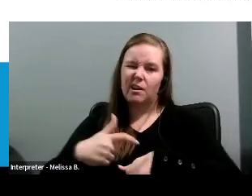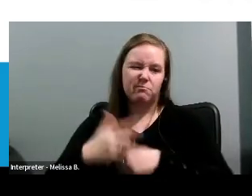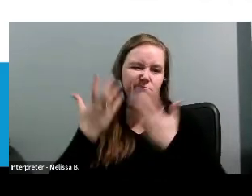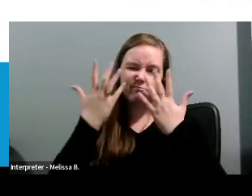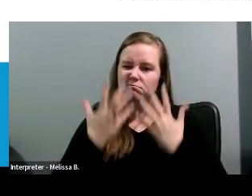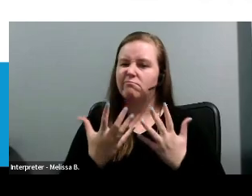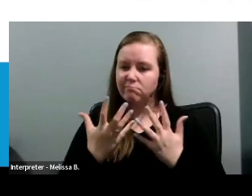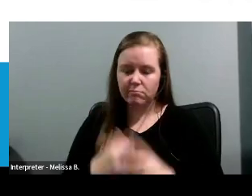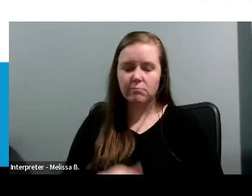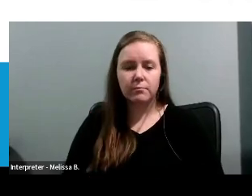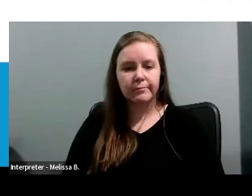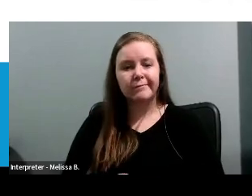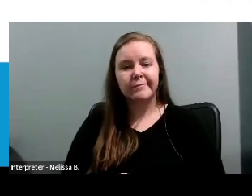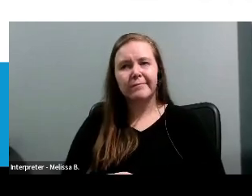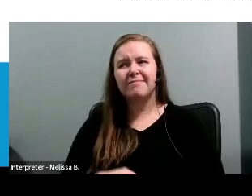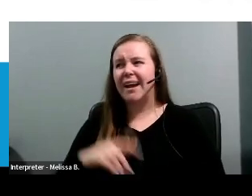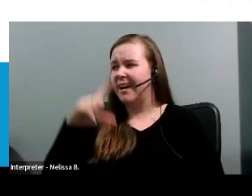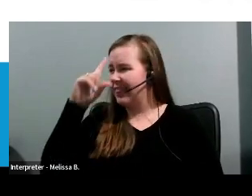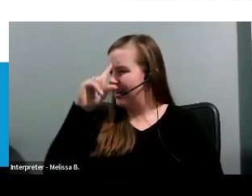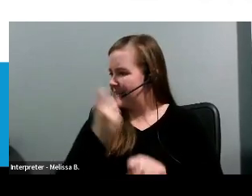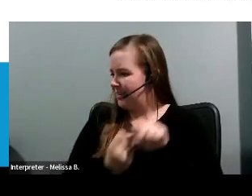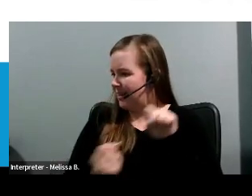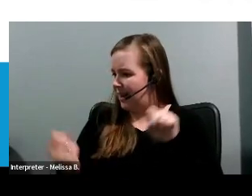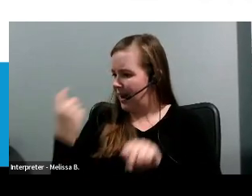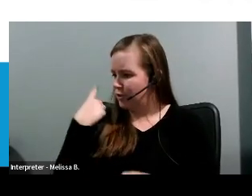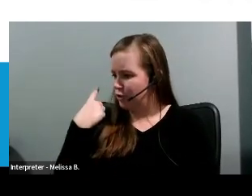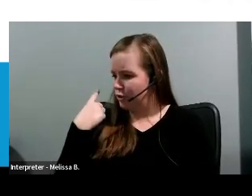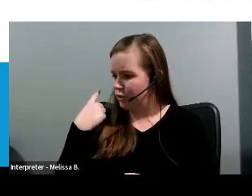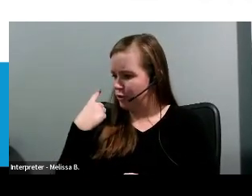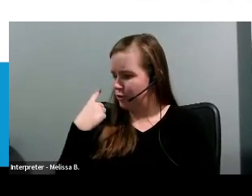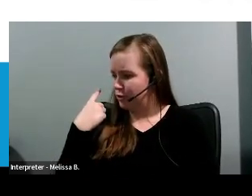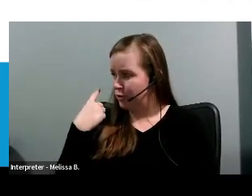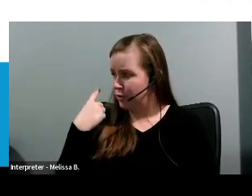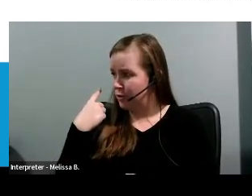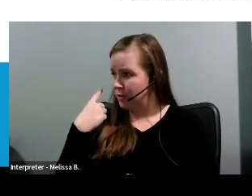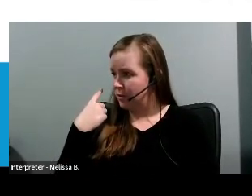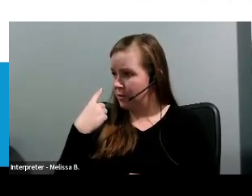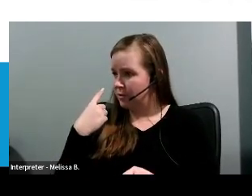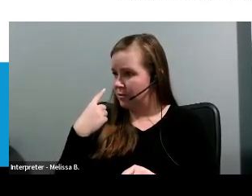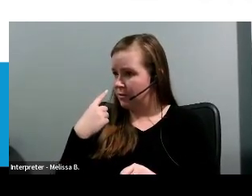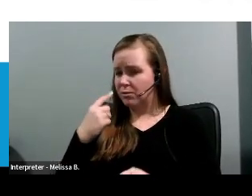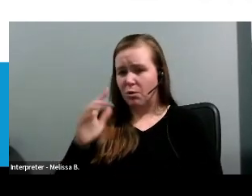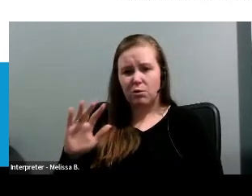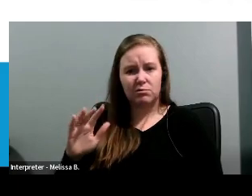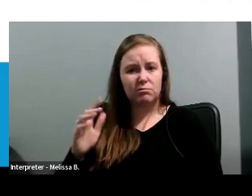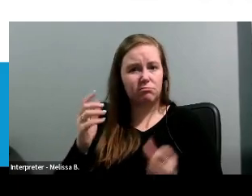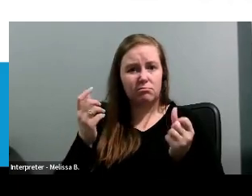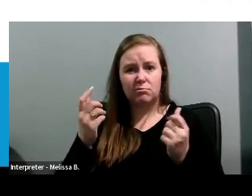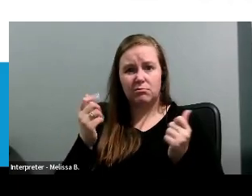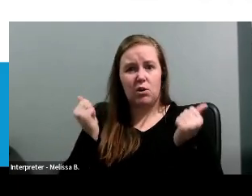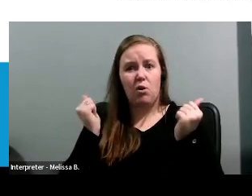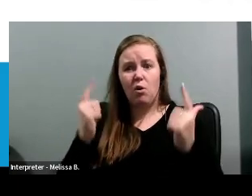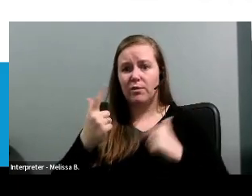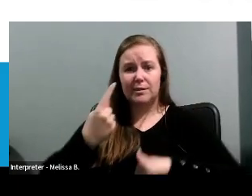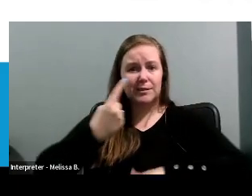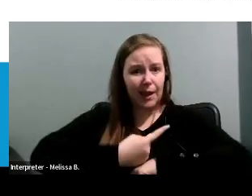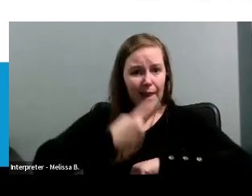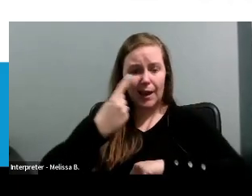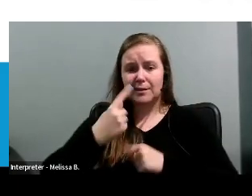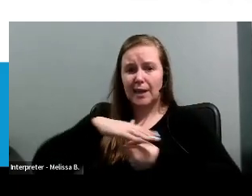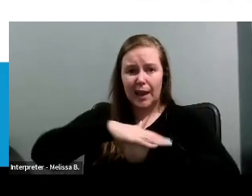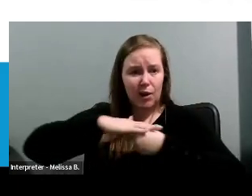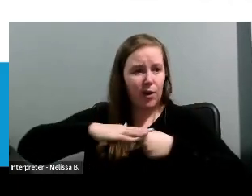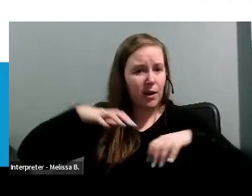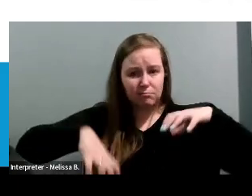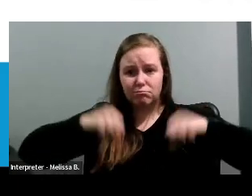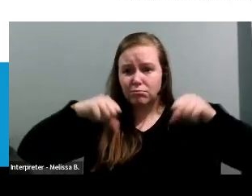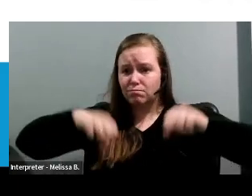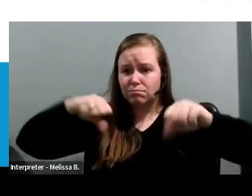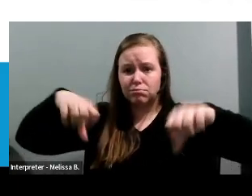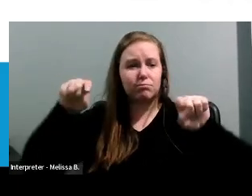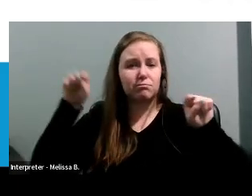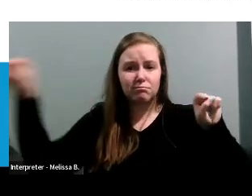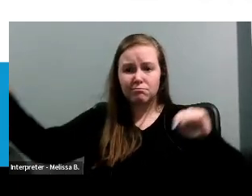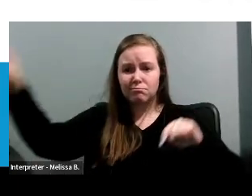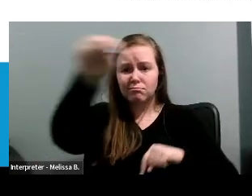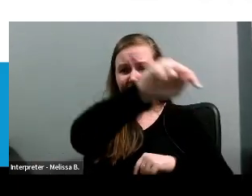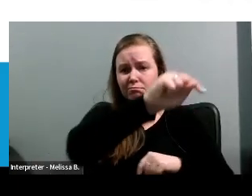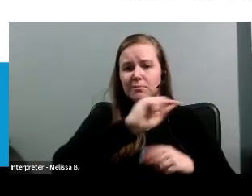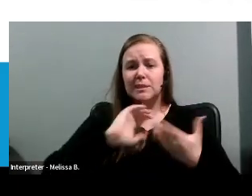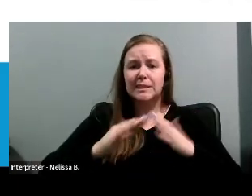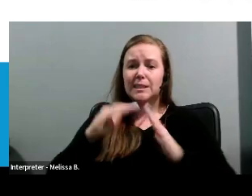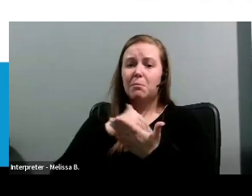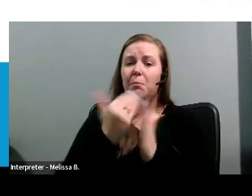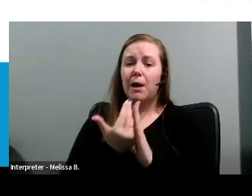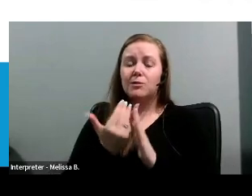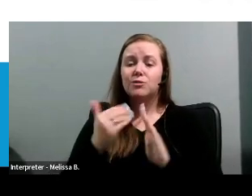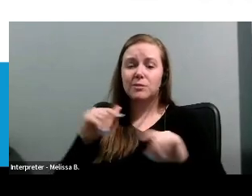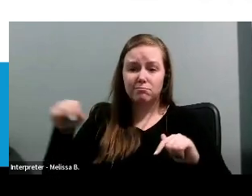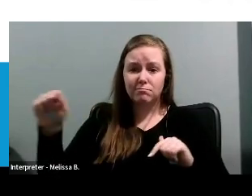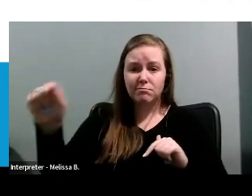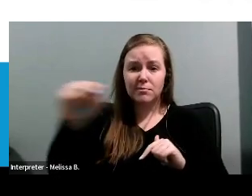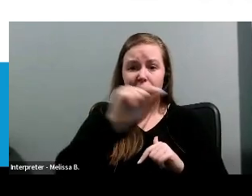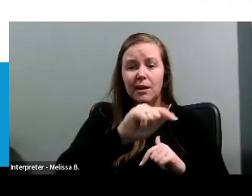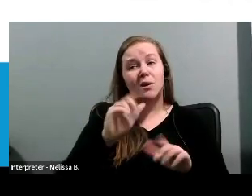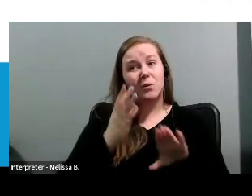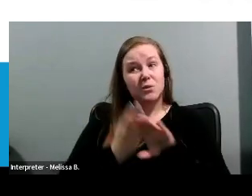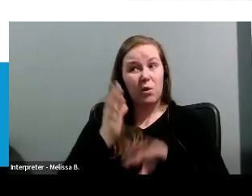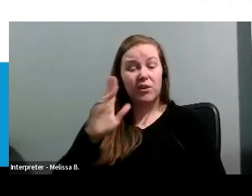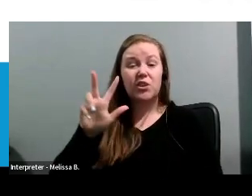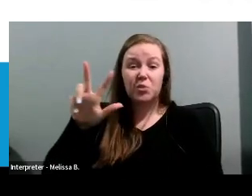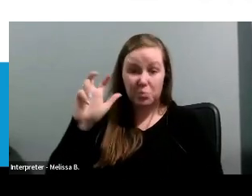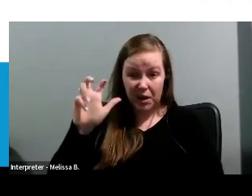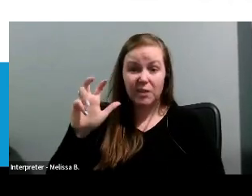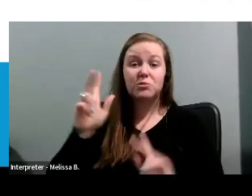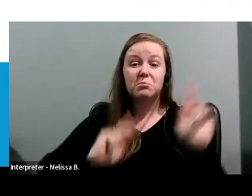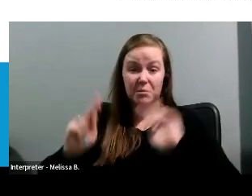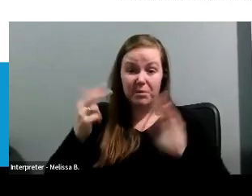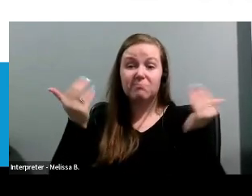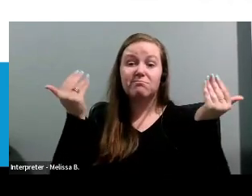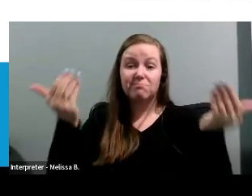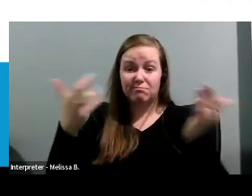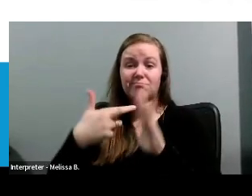Shannon Spencer (she/her): I believe last year, over all the days and all the areas, the spaces, the locations where they did, city budget deputations, it was over 300 people speaking. So that kind of gives you an idea